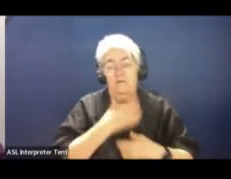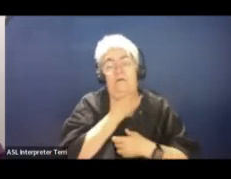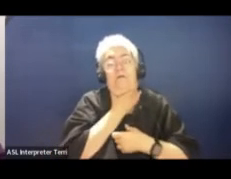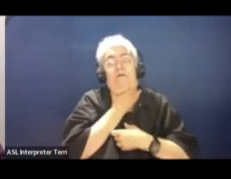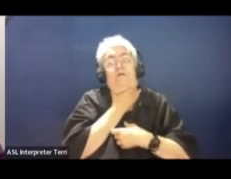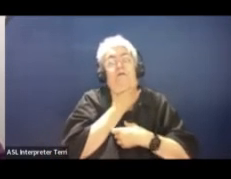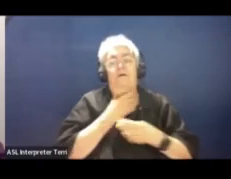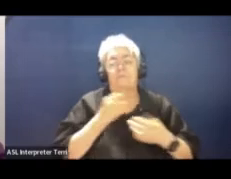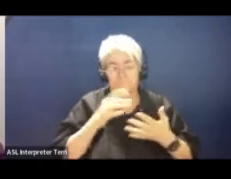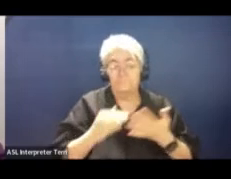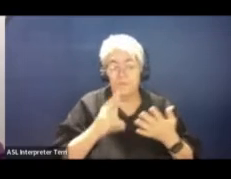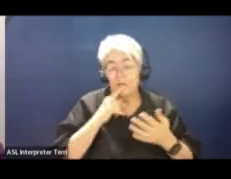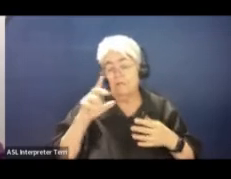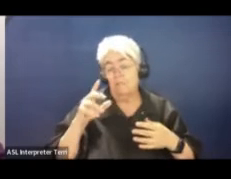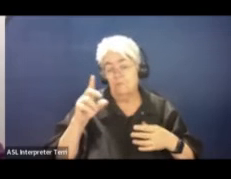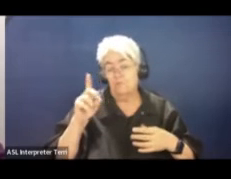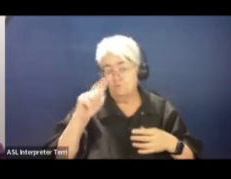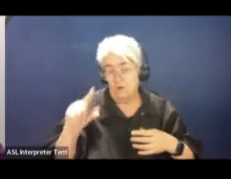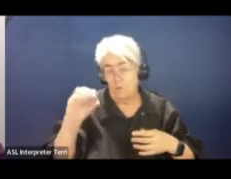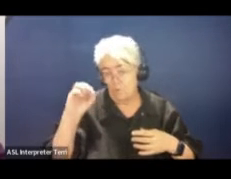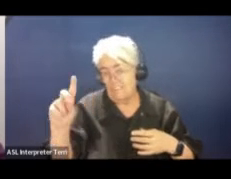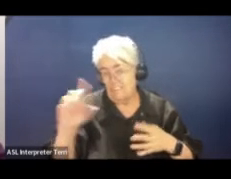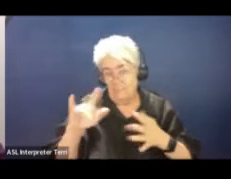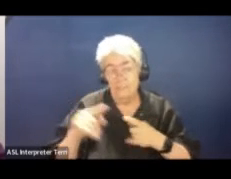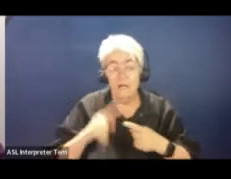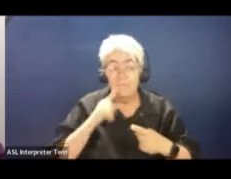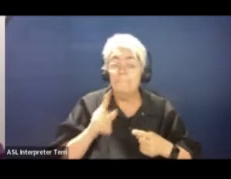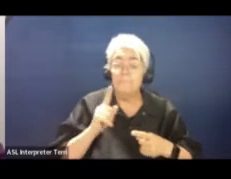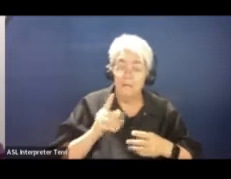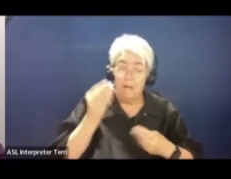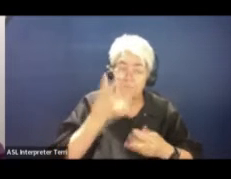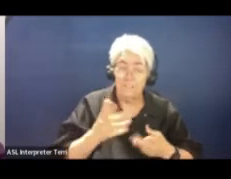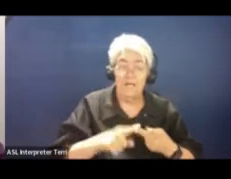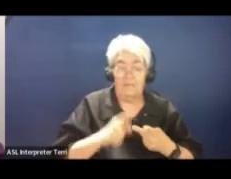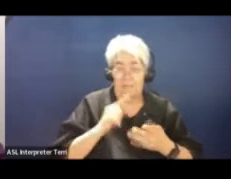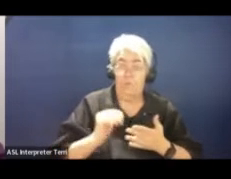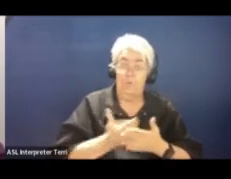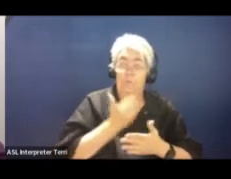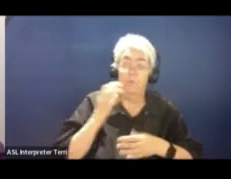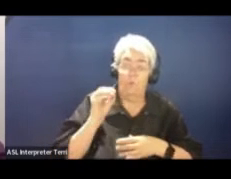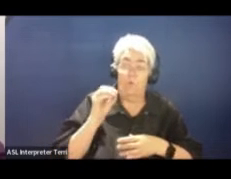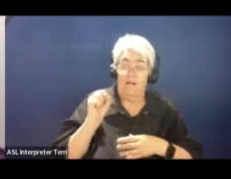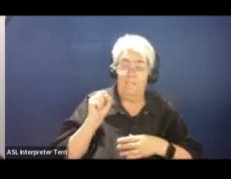will mention, though, that the adapted updated OSU screening tool that we used, we didn't